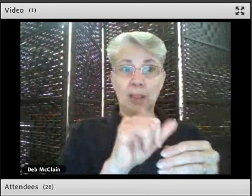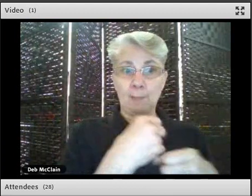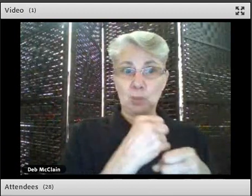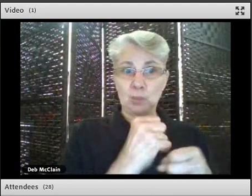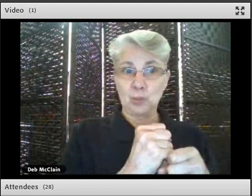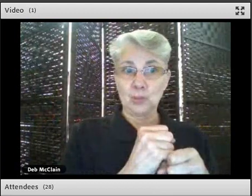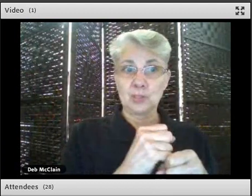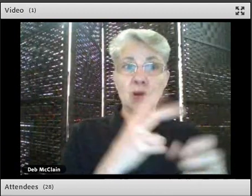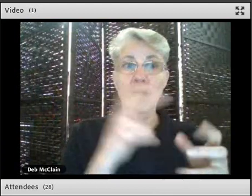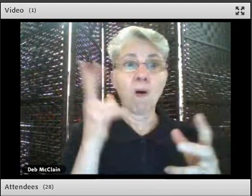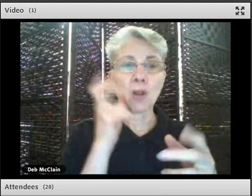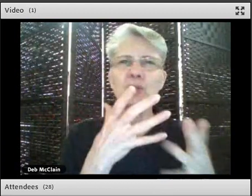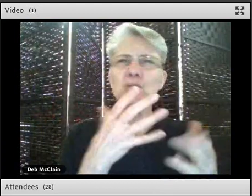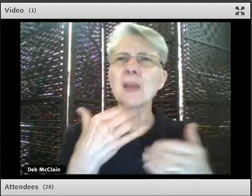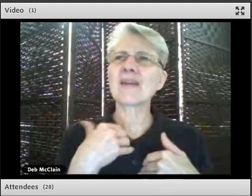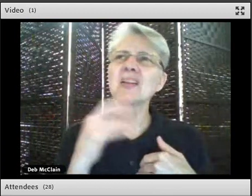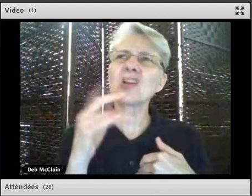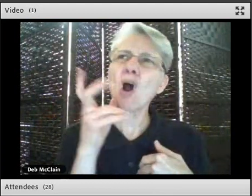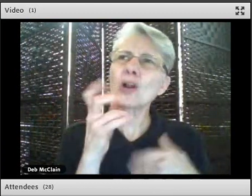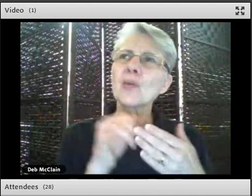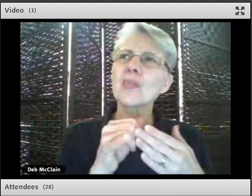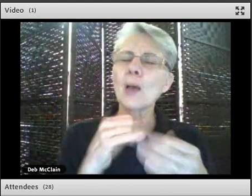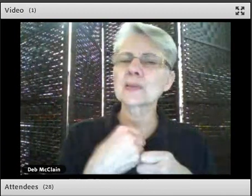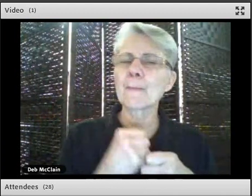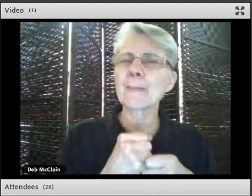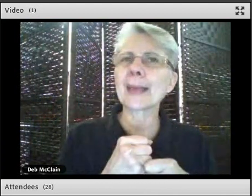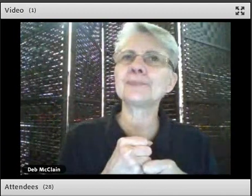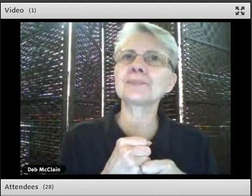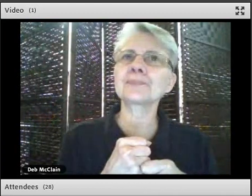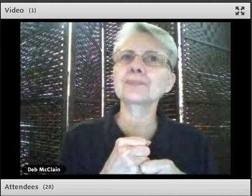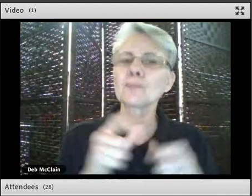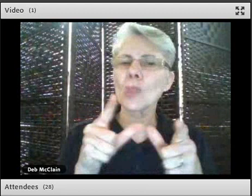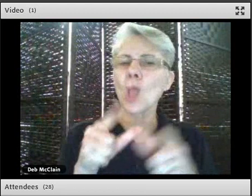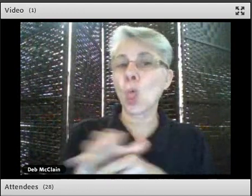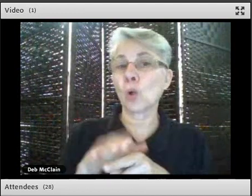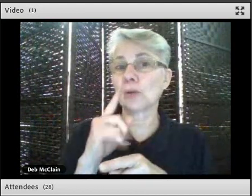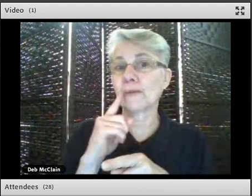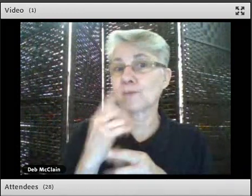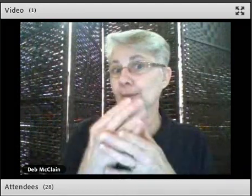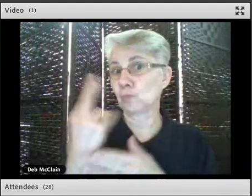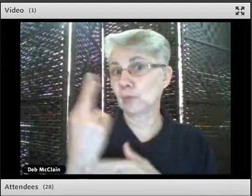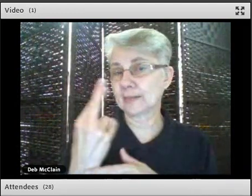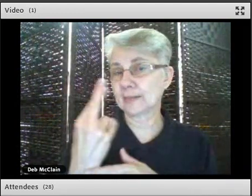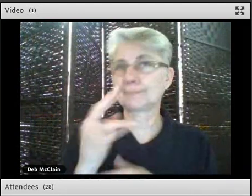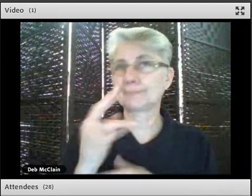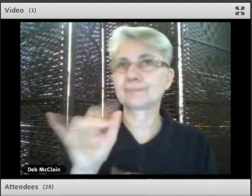like a city government meeting, for example,